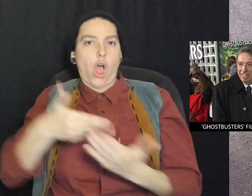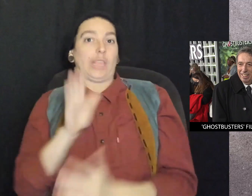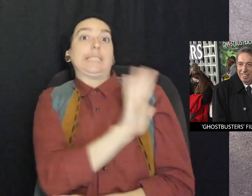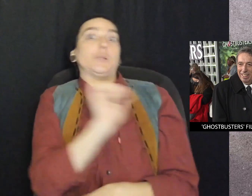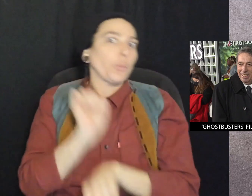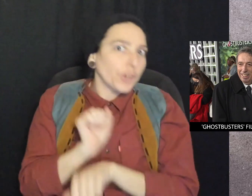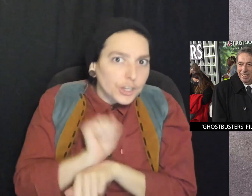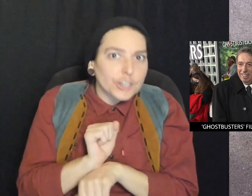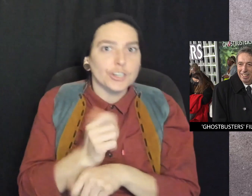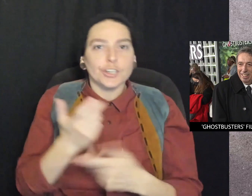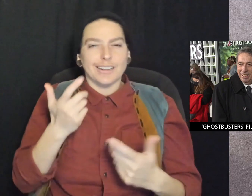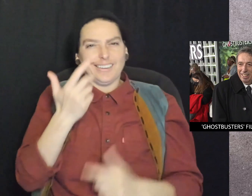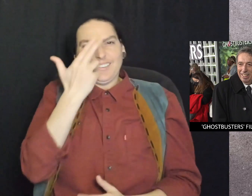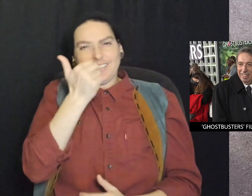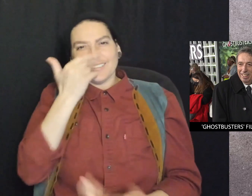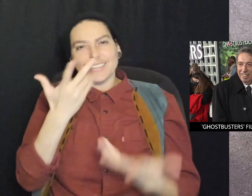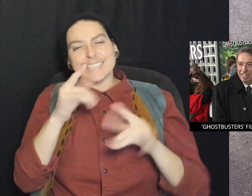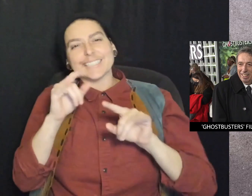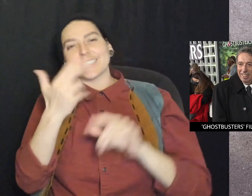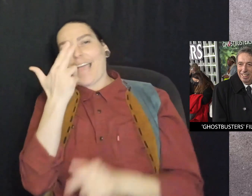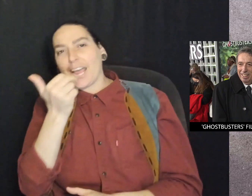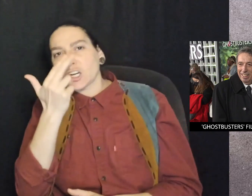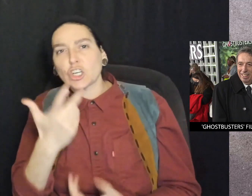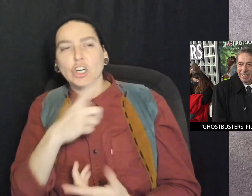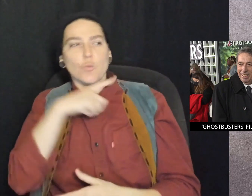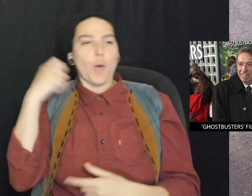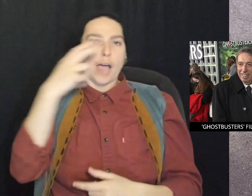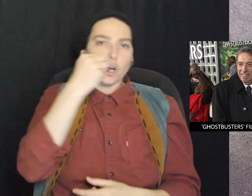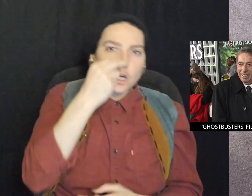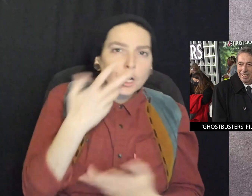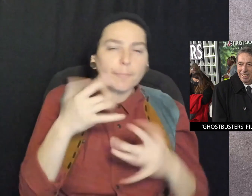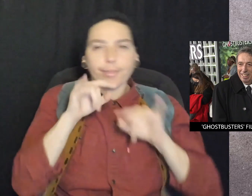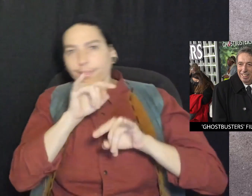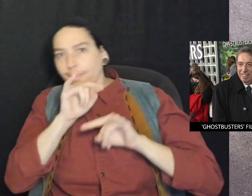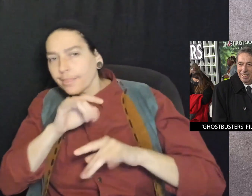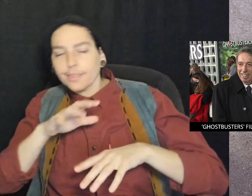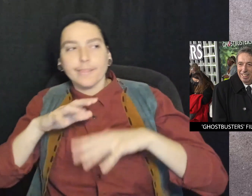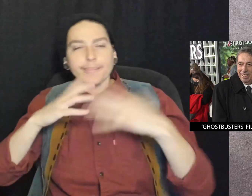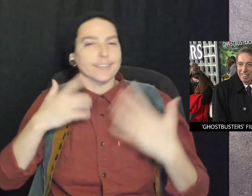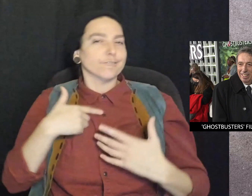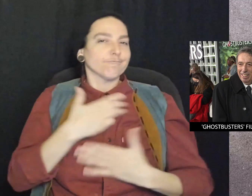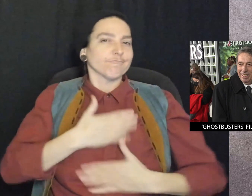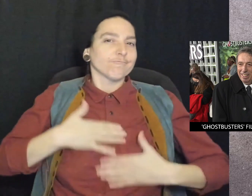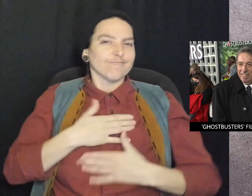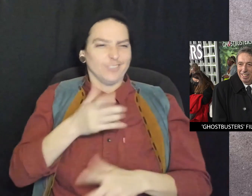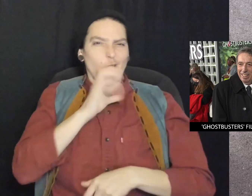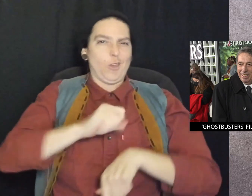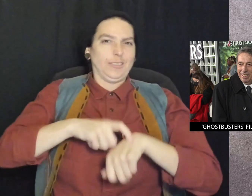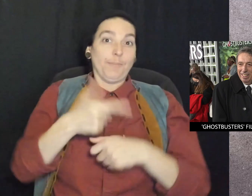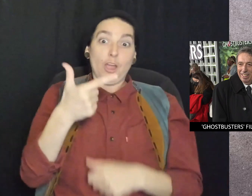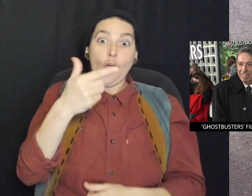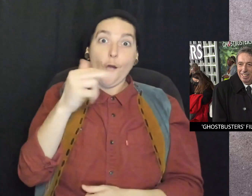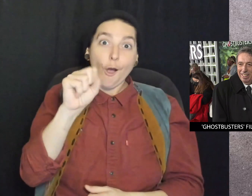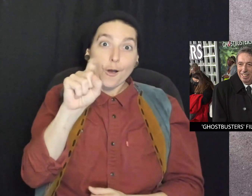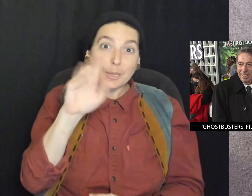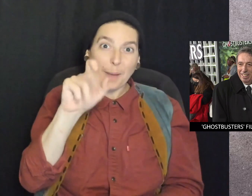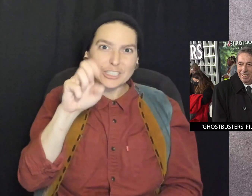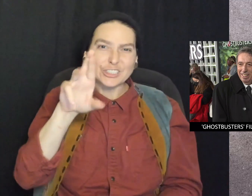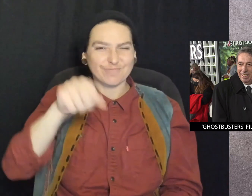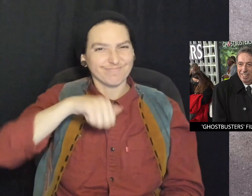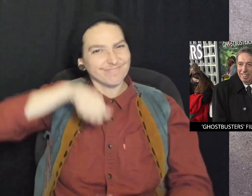but I love all of his work he has such a dry humor like Ghostbusters